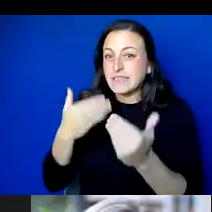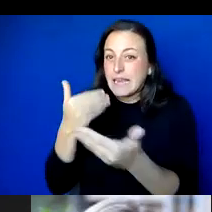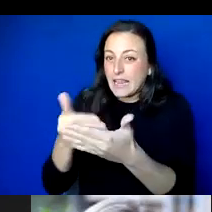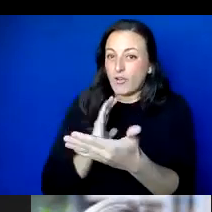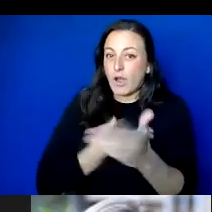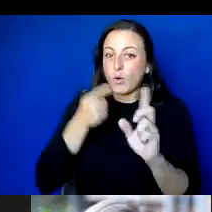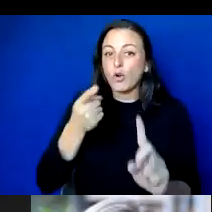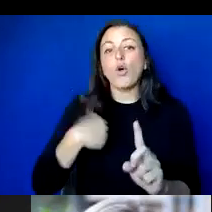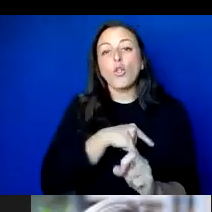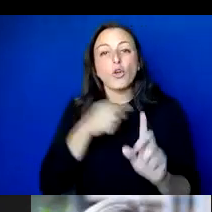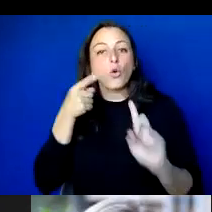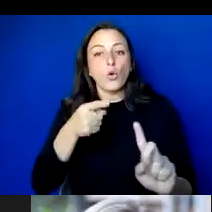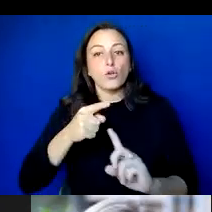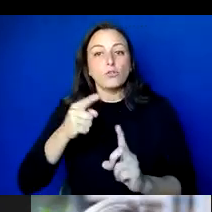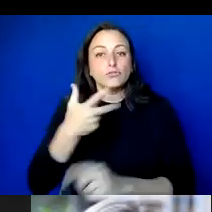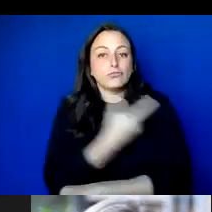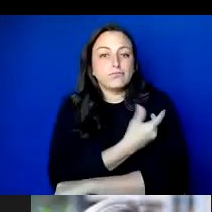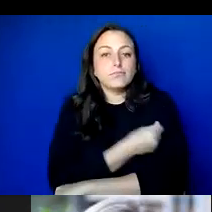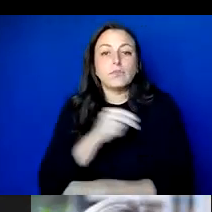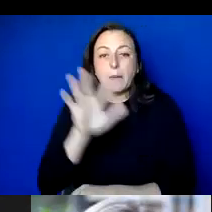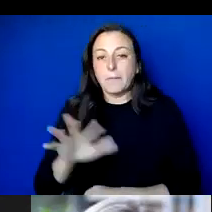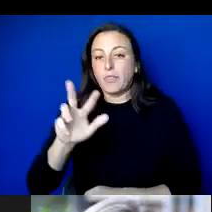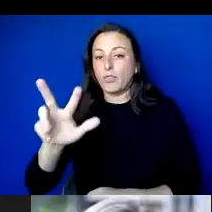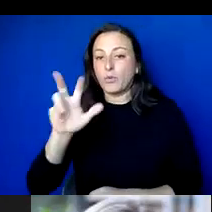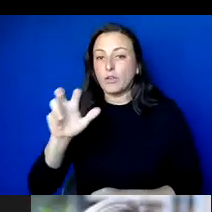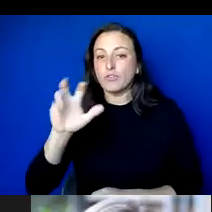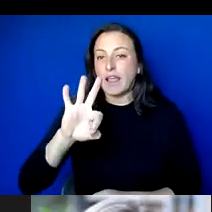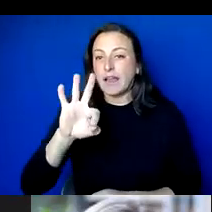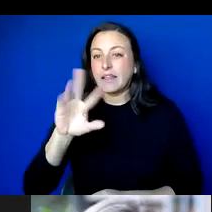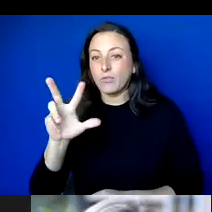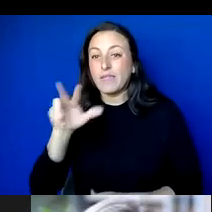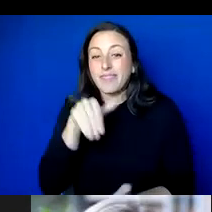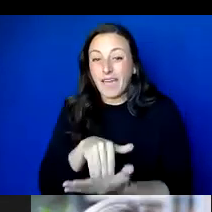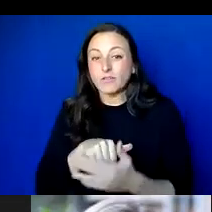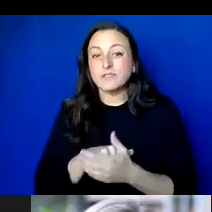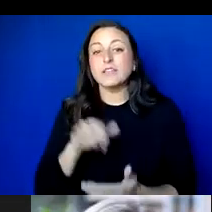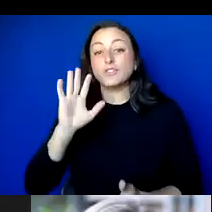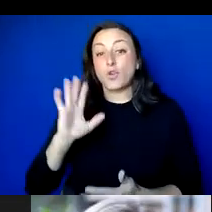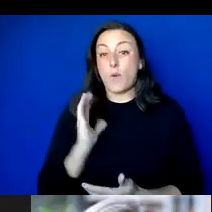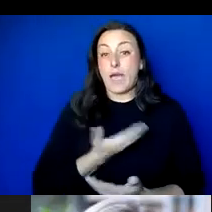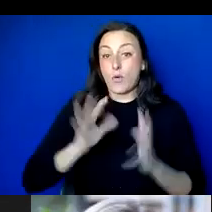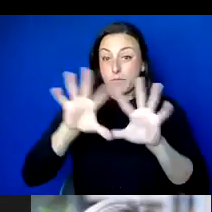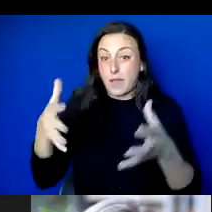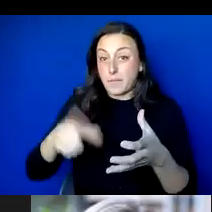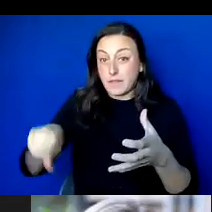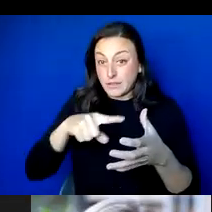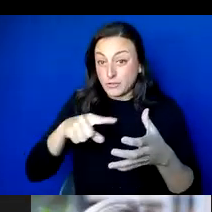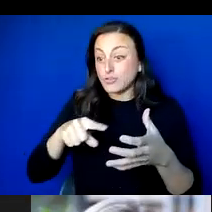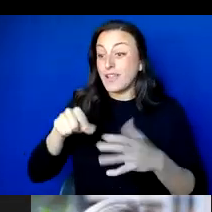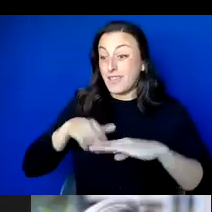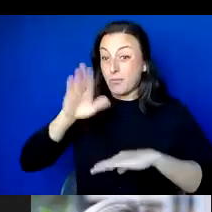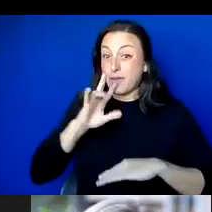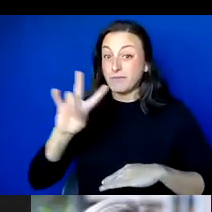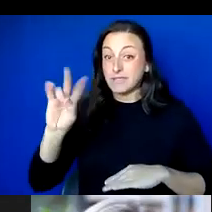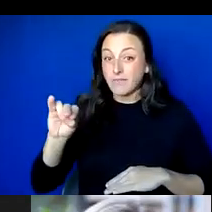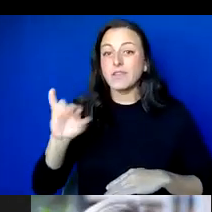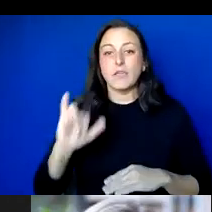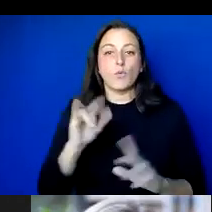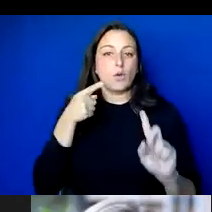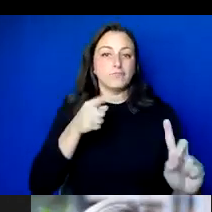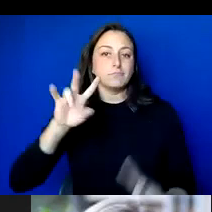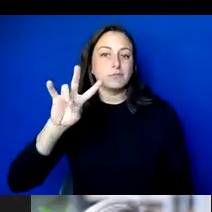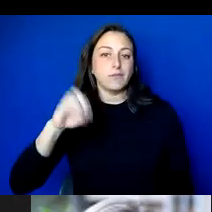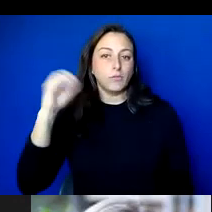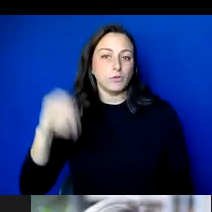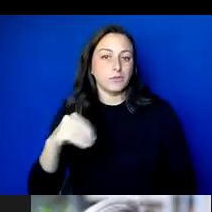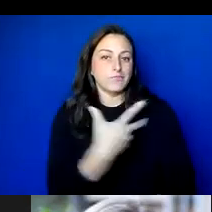just a little over 393 000 Coloradans so 70% of our population 70 and above. Next slide, please.